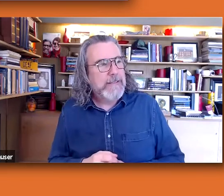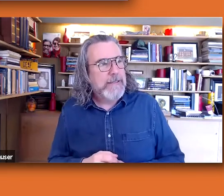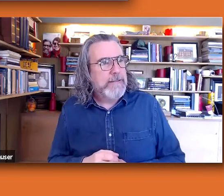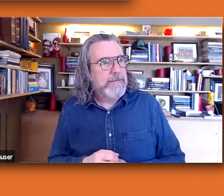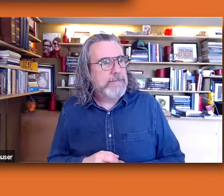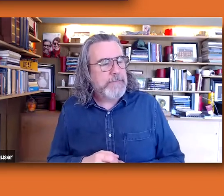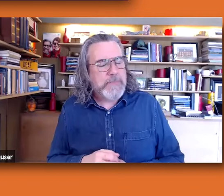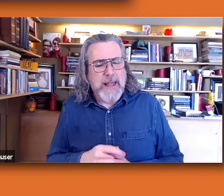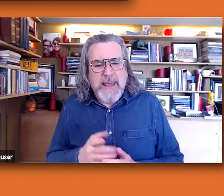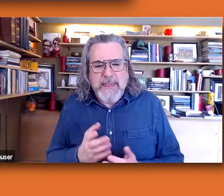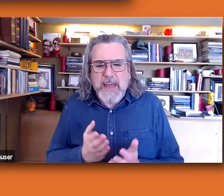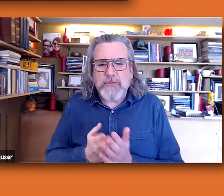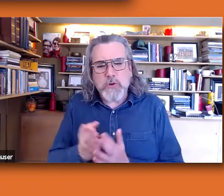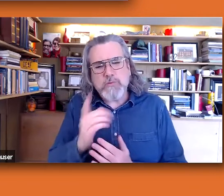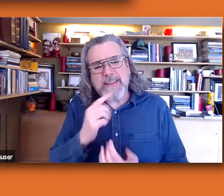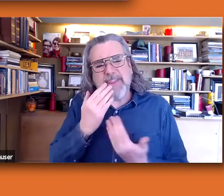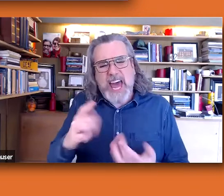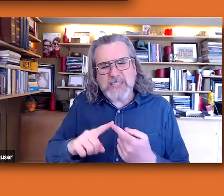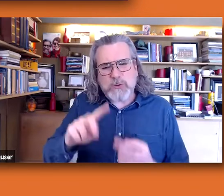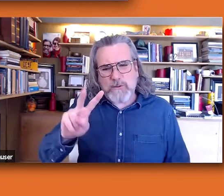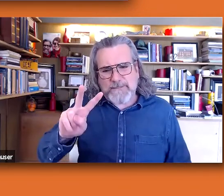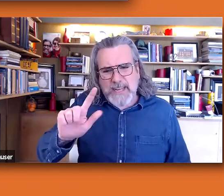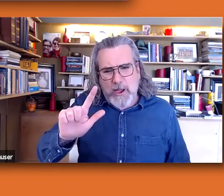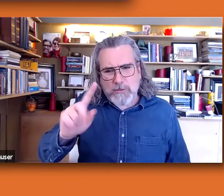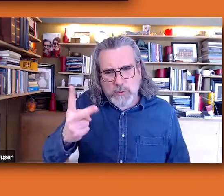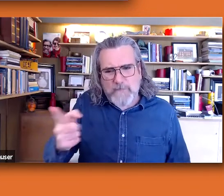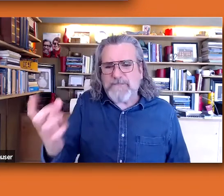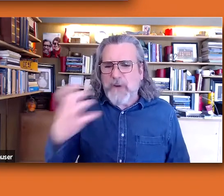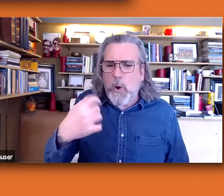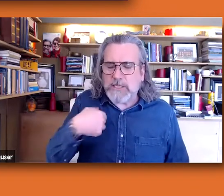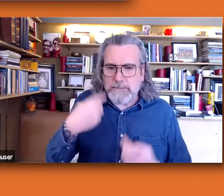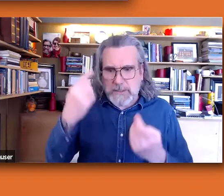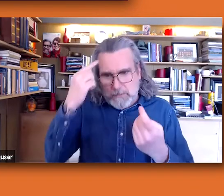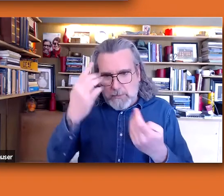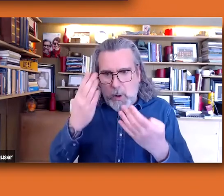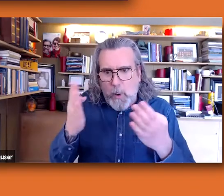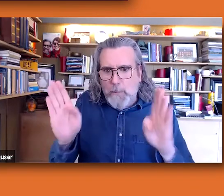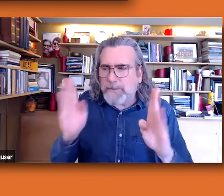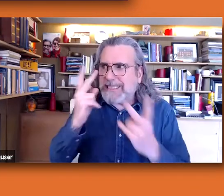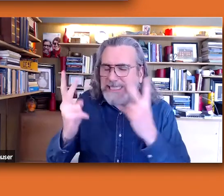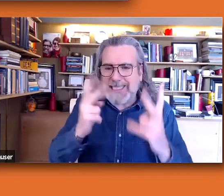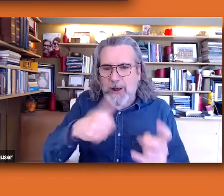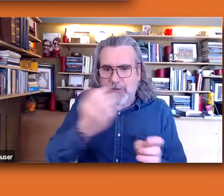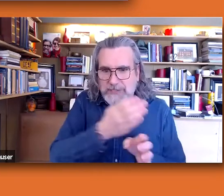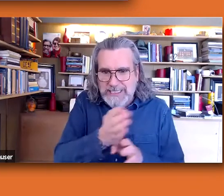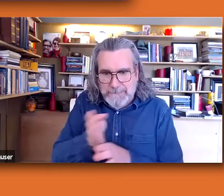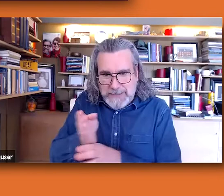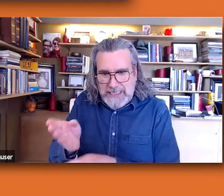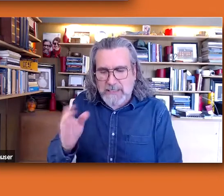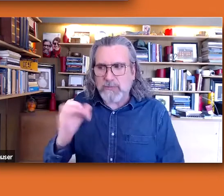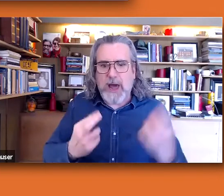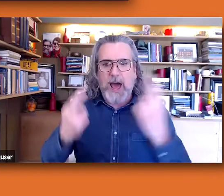of research results. But I'm very thankful to VL2 for helping me to